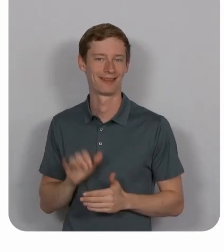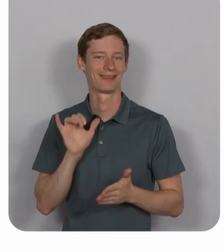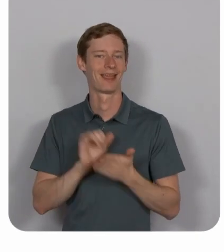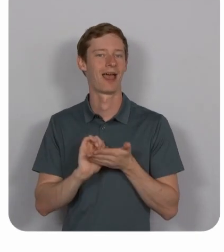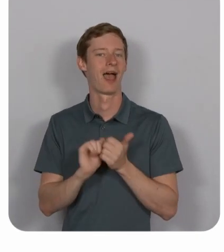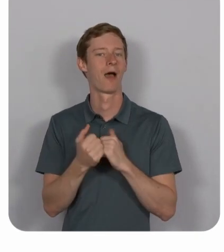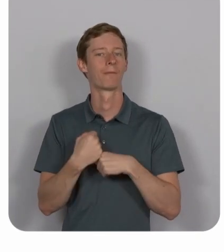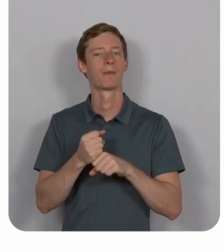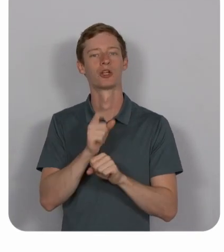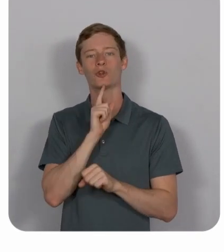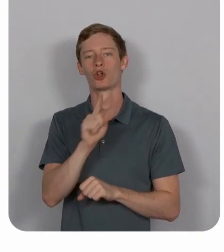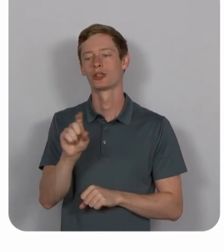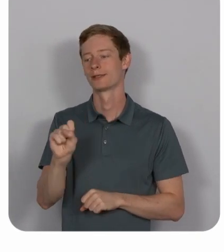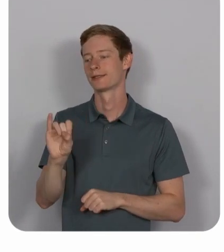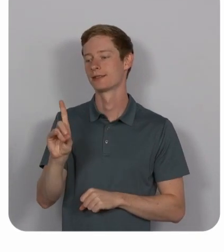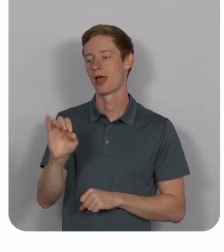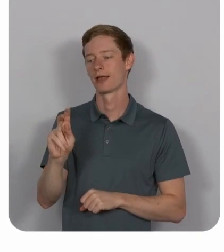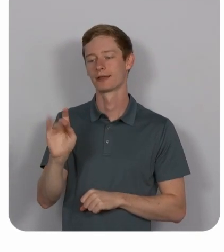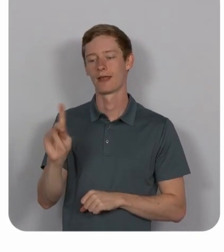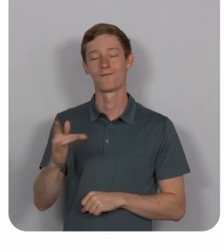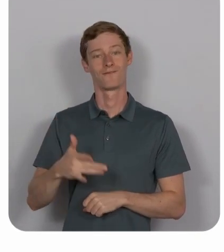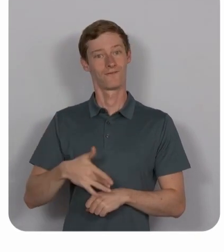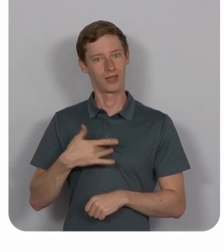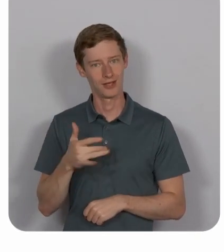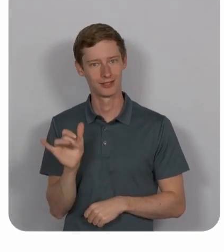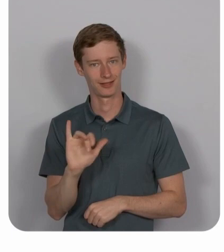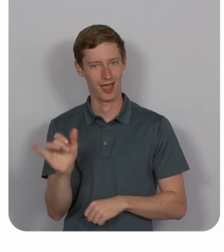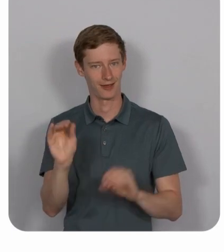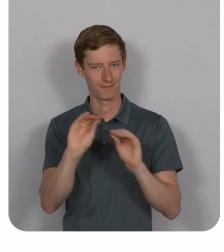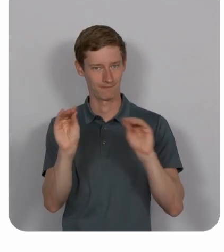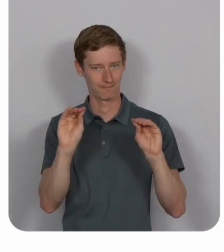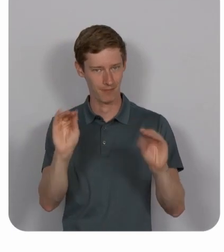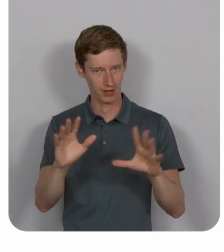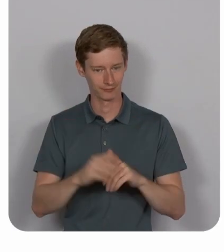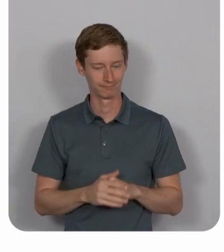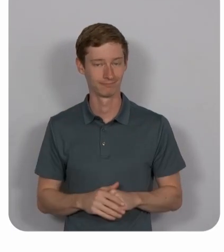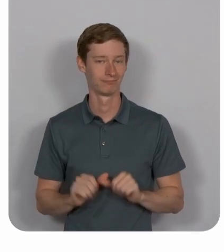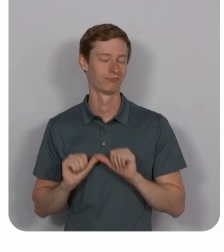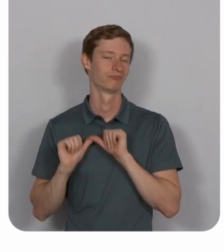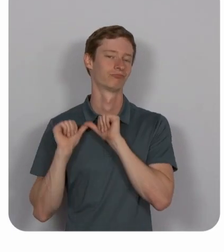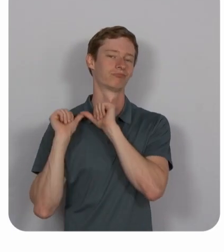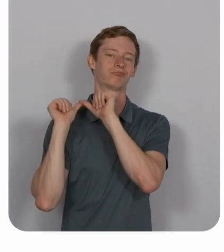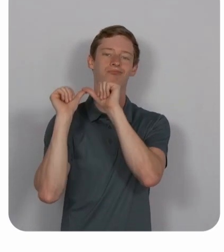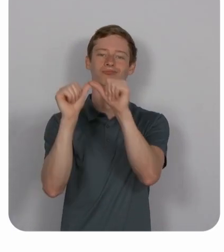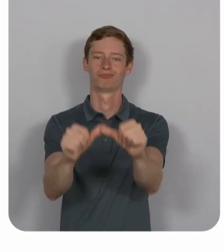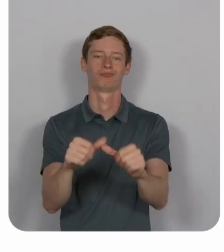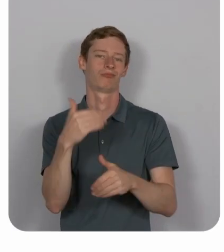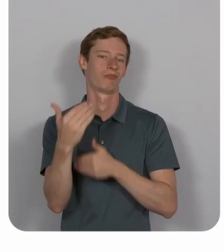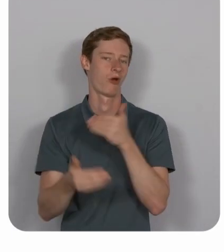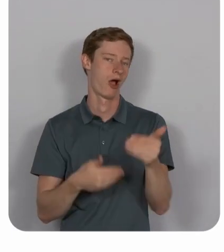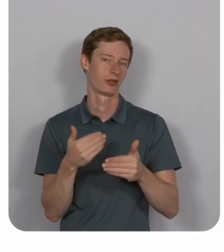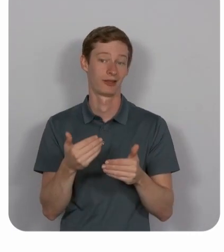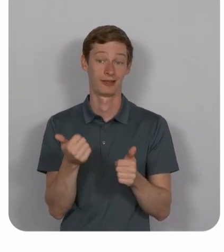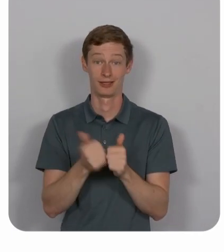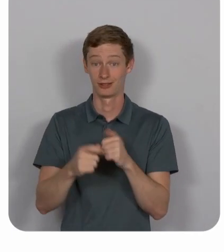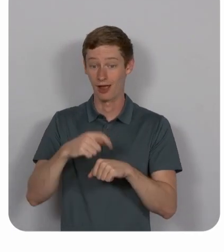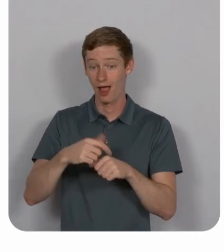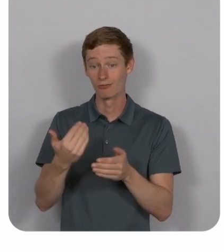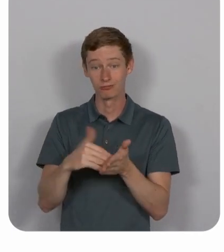That’s how we ensure Sidekick delivers something that feels like magic. It's an ongoing process and one that gets better with each iteration.